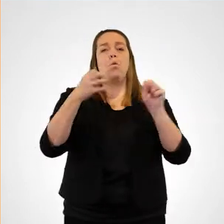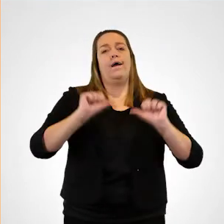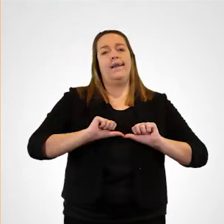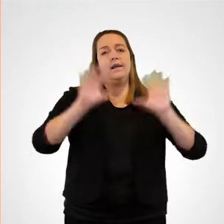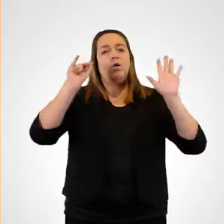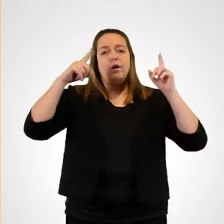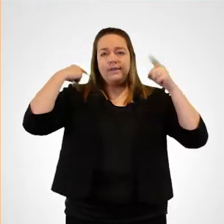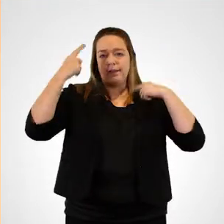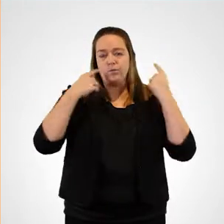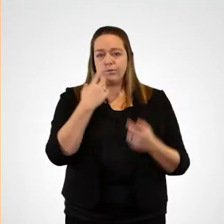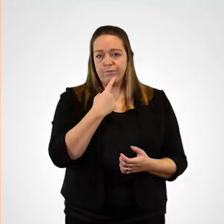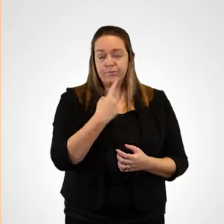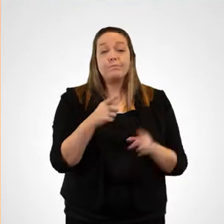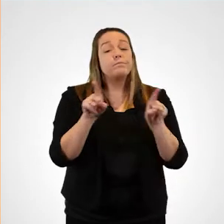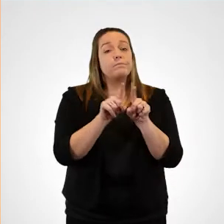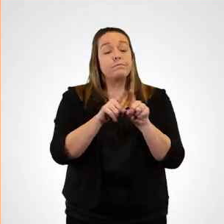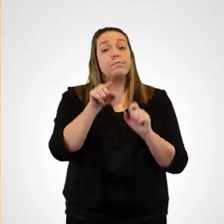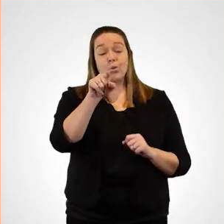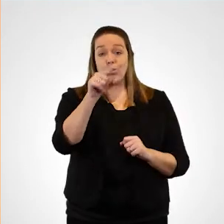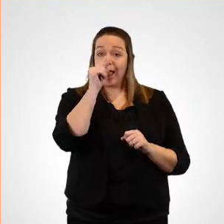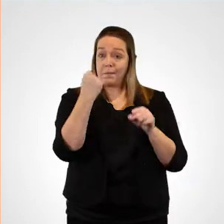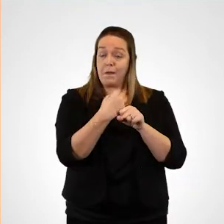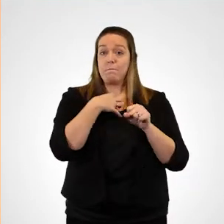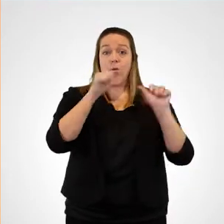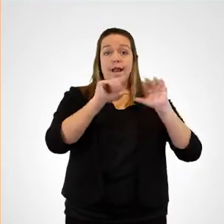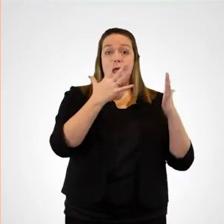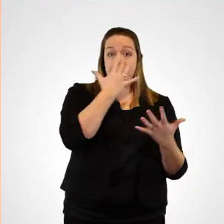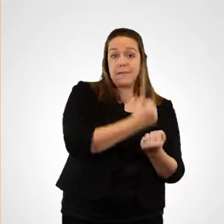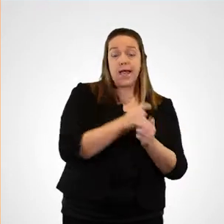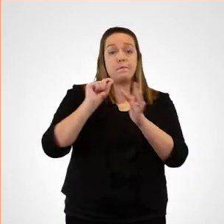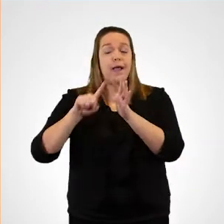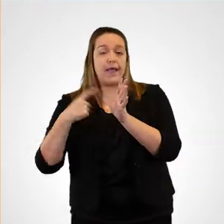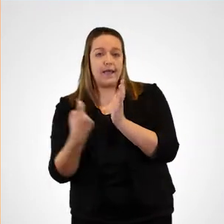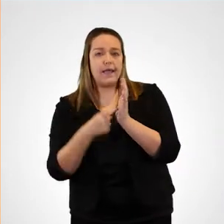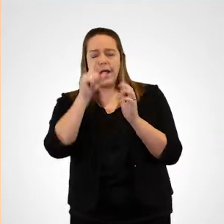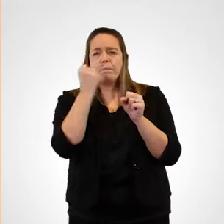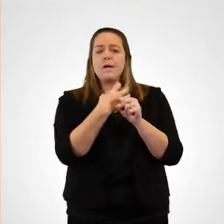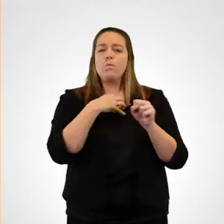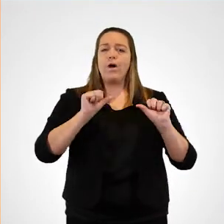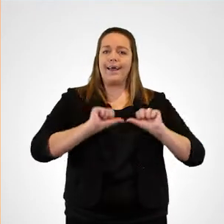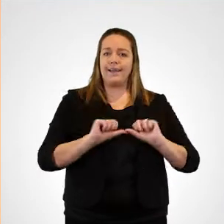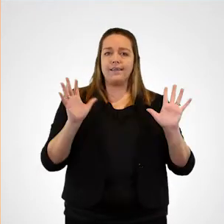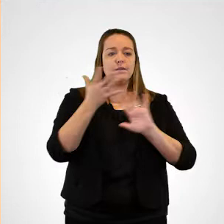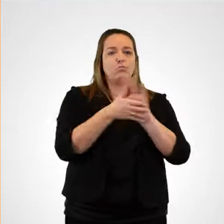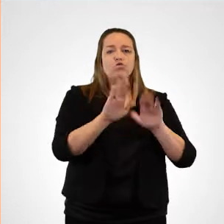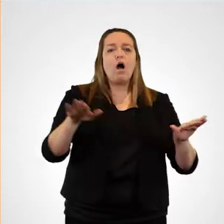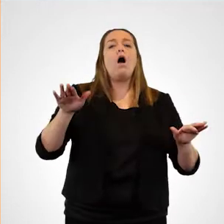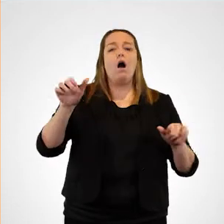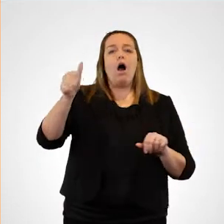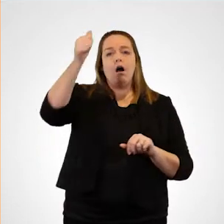So, for example, you can disambiguate "bear" and "pear" so that children can actually tell which one you're saying.